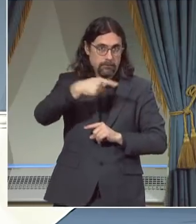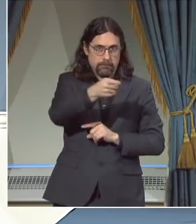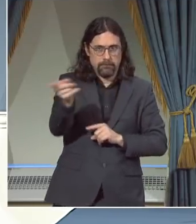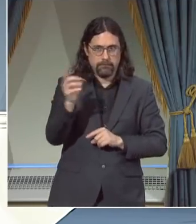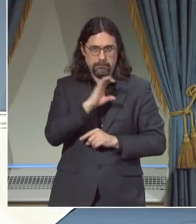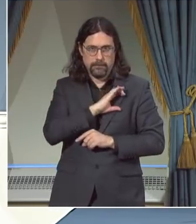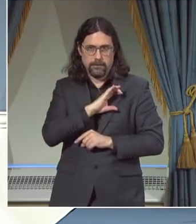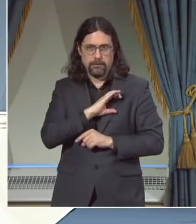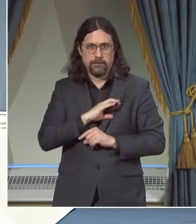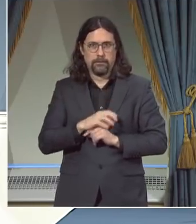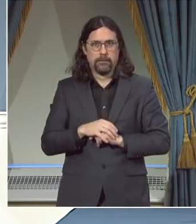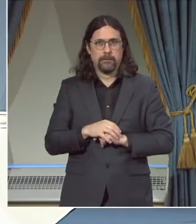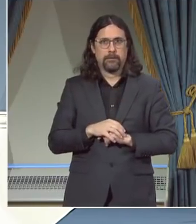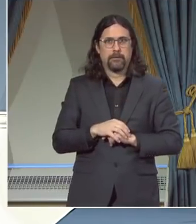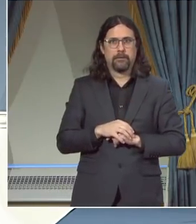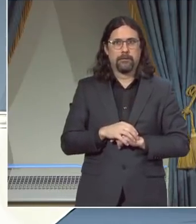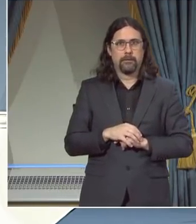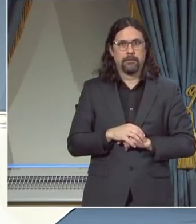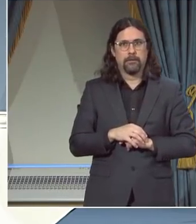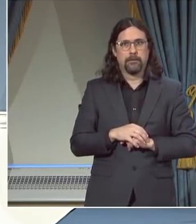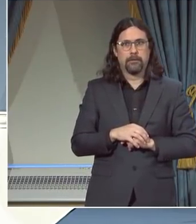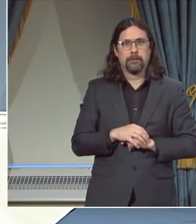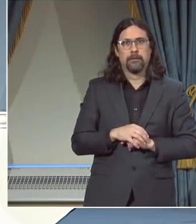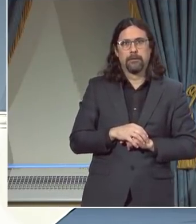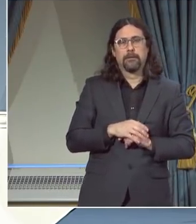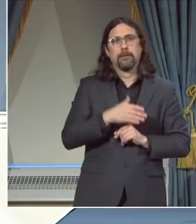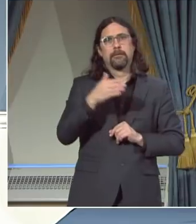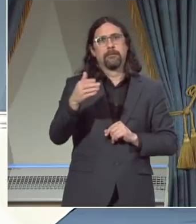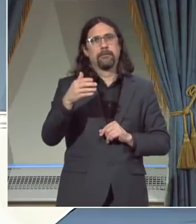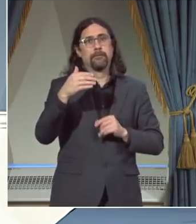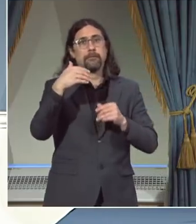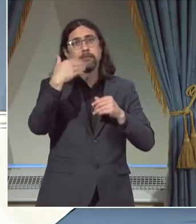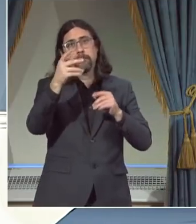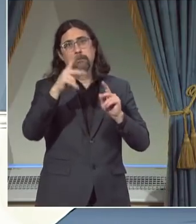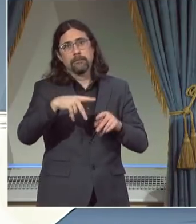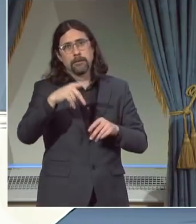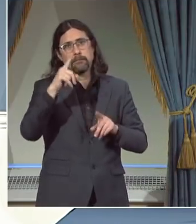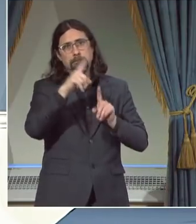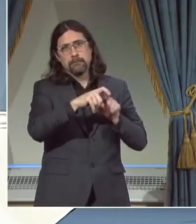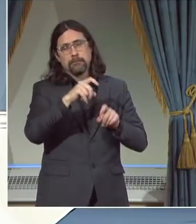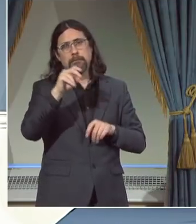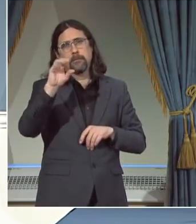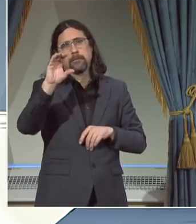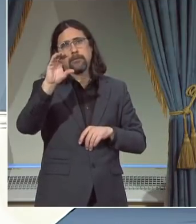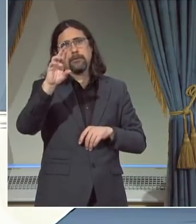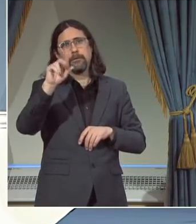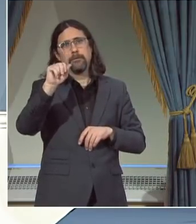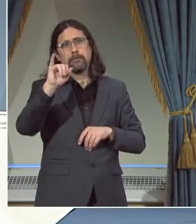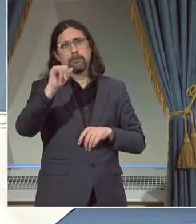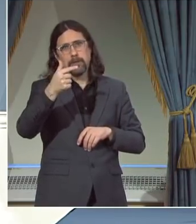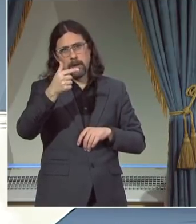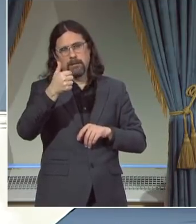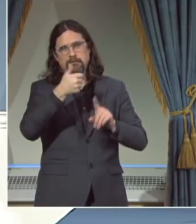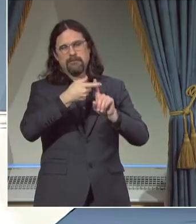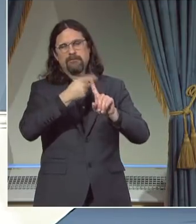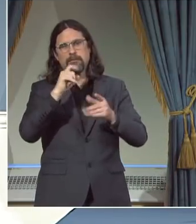WONDERING, COMMISSIONER FE W CAN GET AN UPDATE ON THE STAFFING LEVELS OF THE NYPD, AND WHAT IS